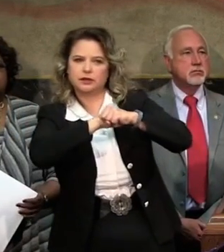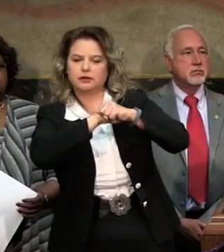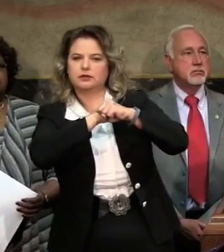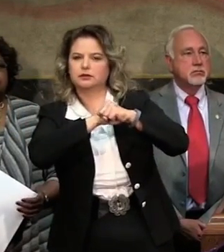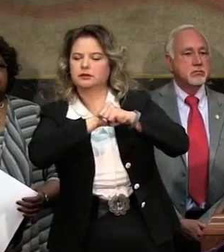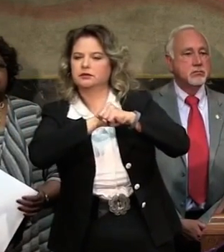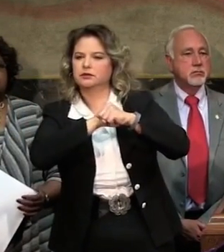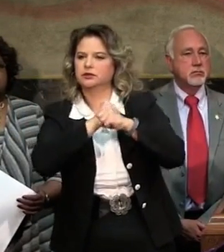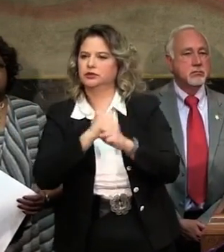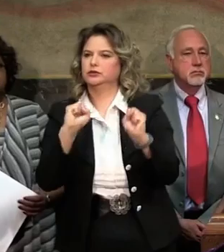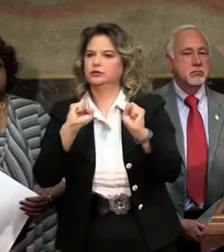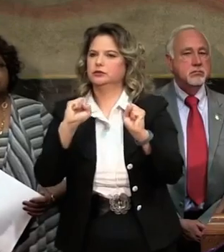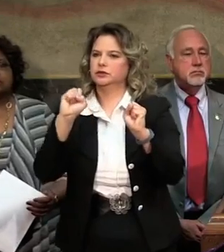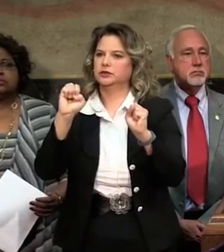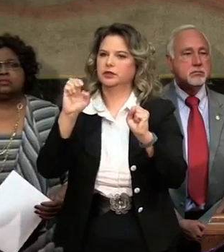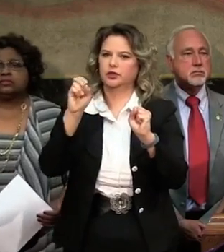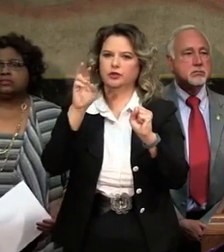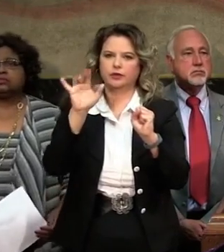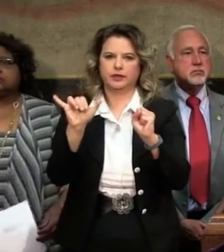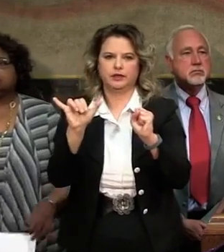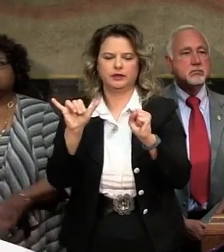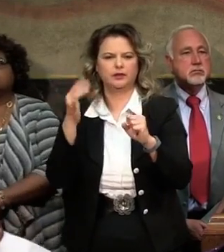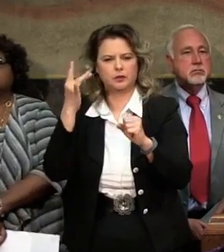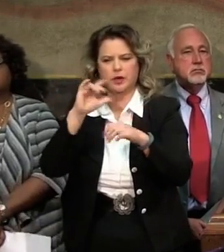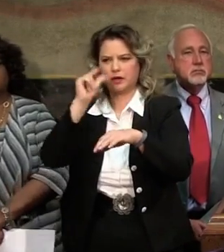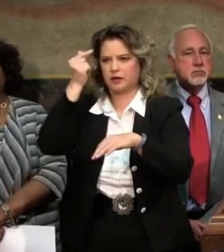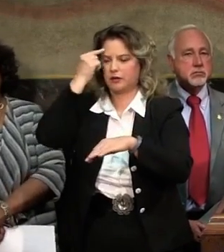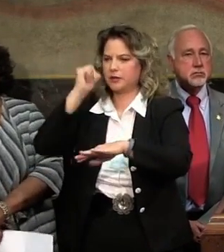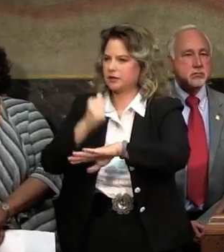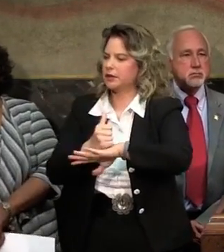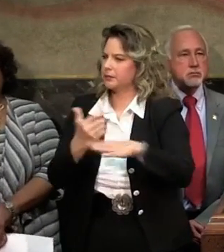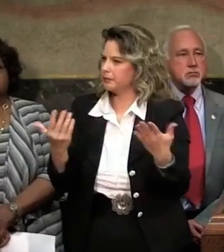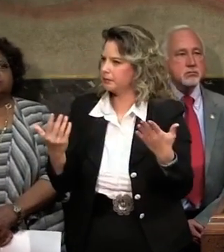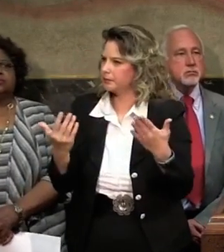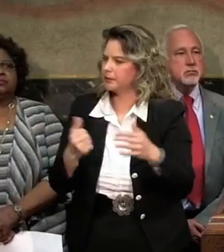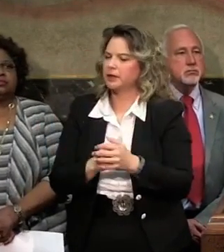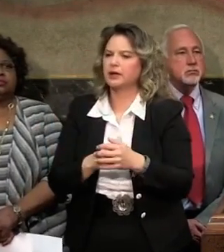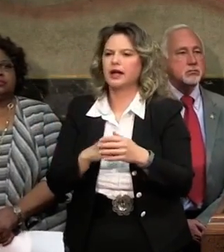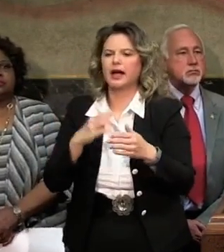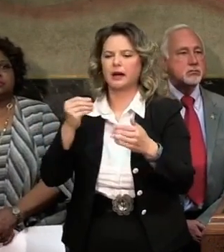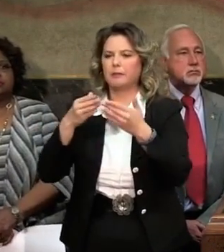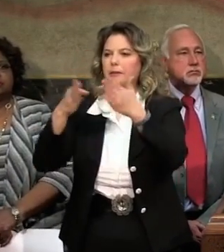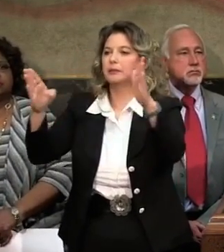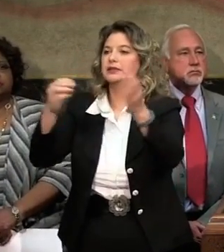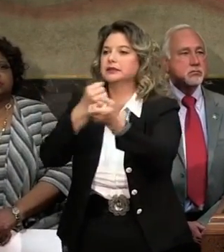was started in the first place and yet Public Safety continues to be one of the most pressing matters in the state of